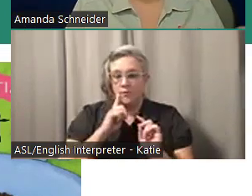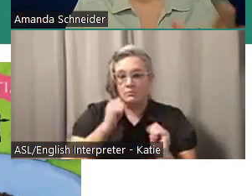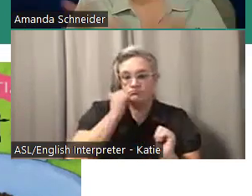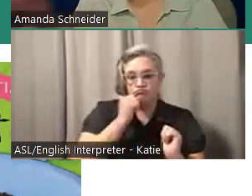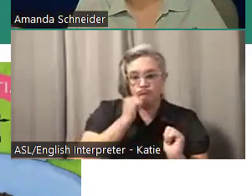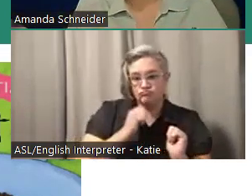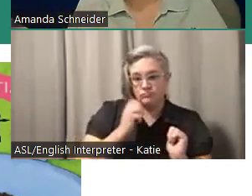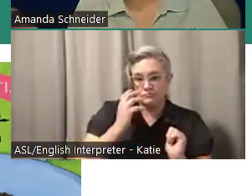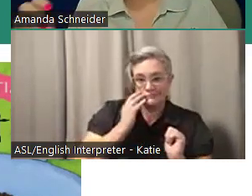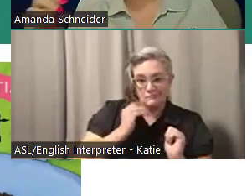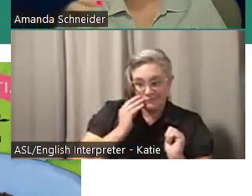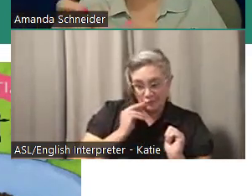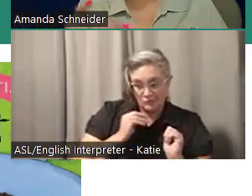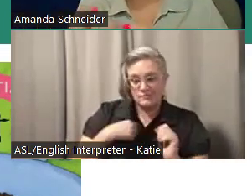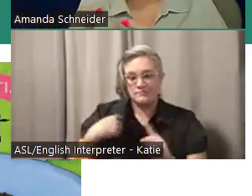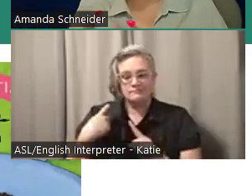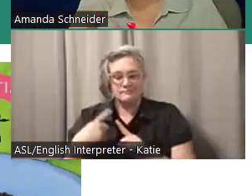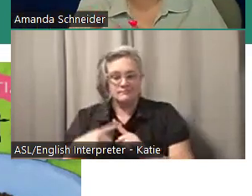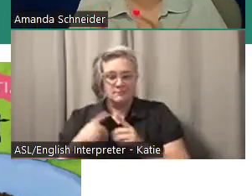And a story to the real world.